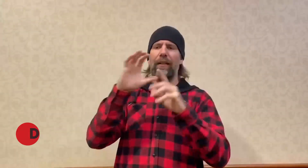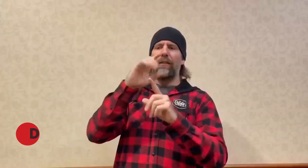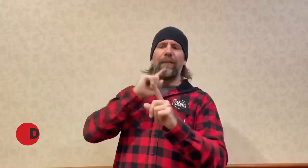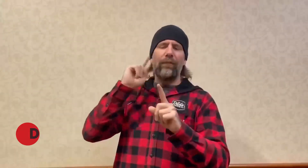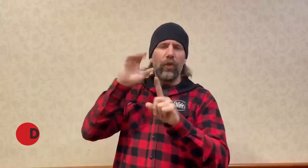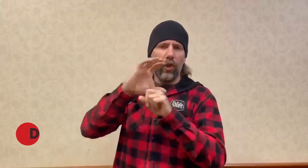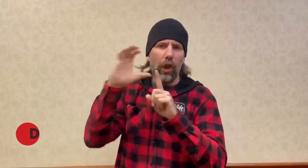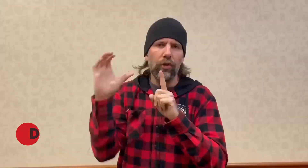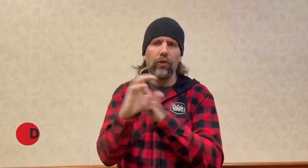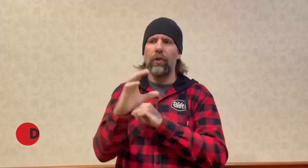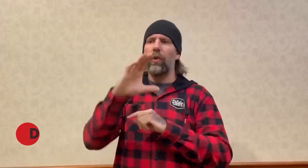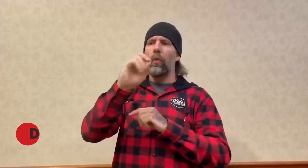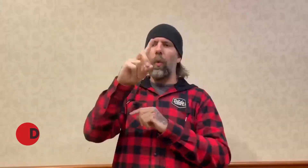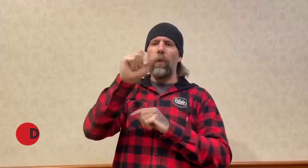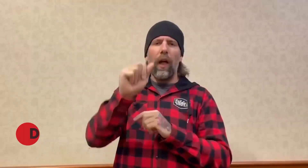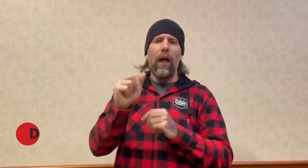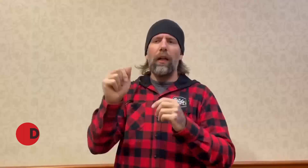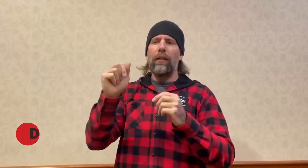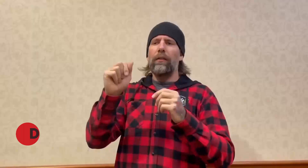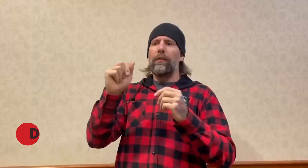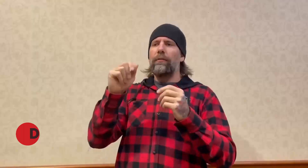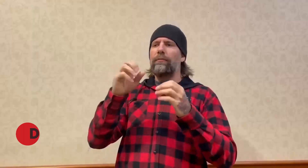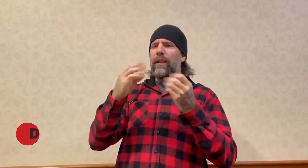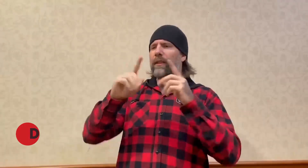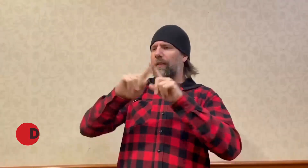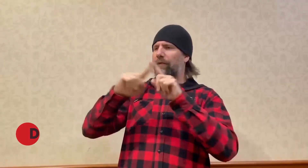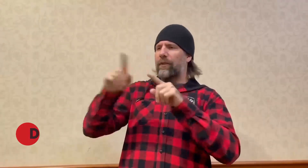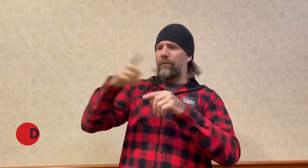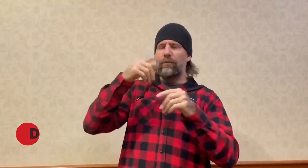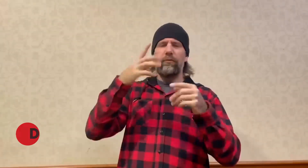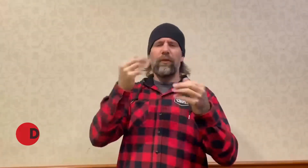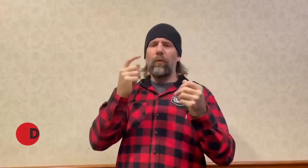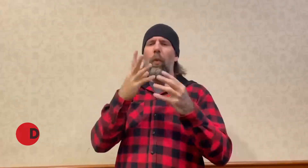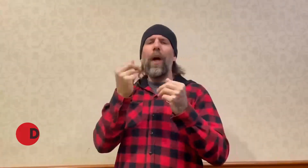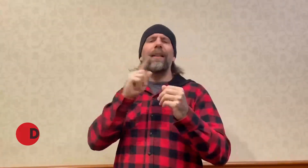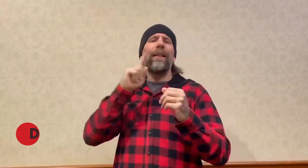cultural, CODA and many different organizations related to